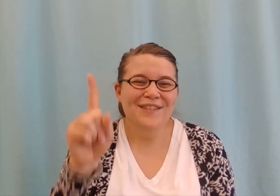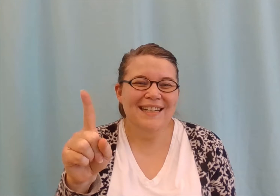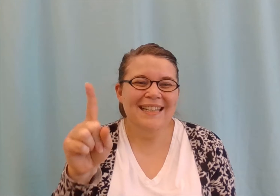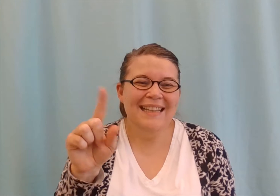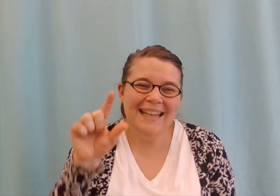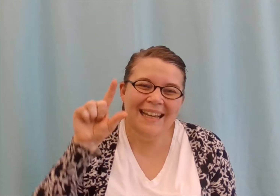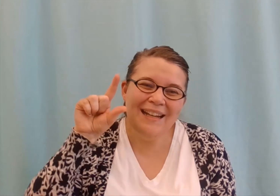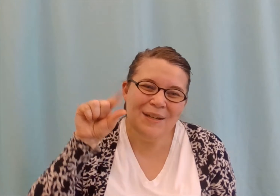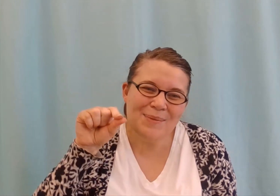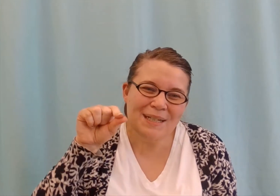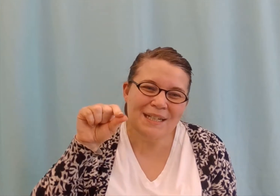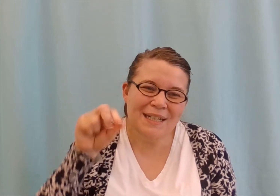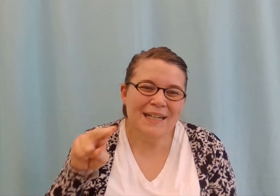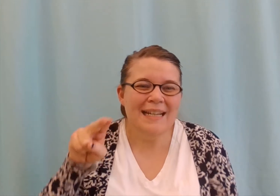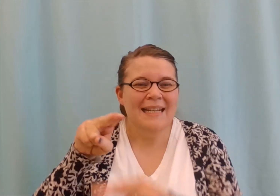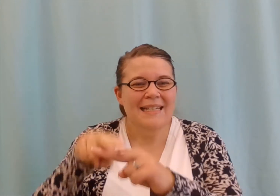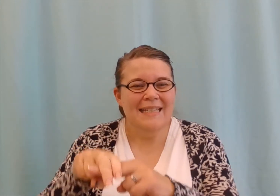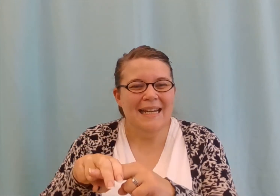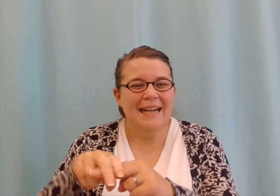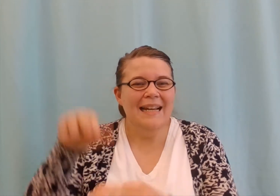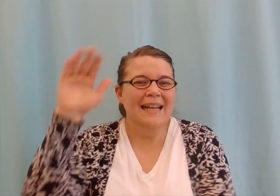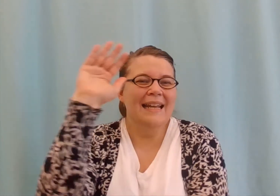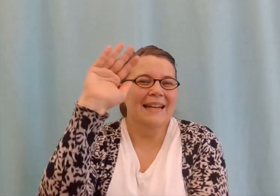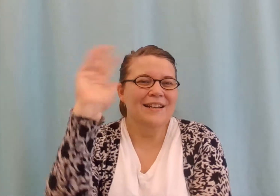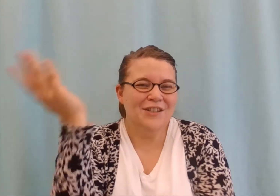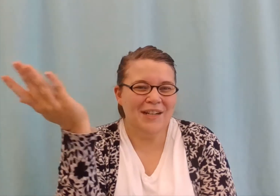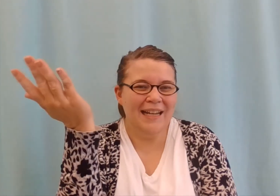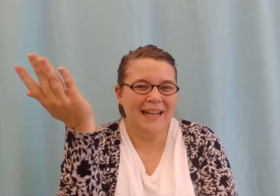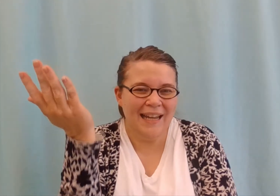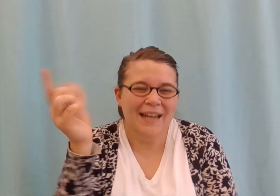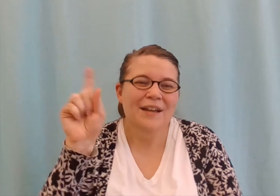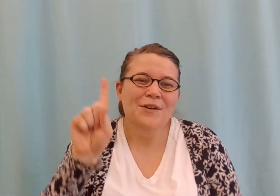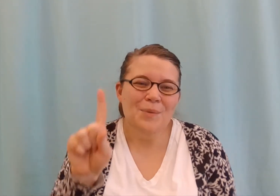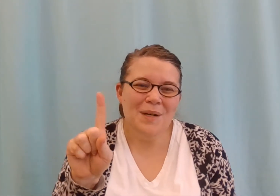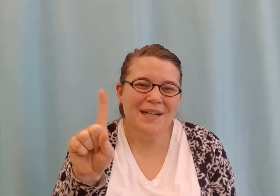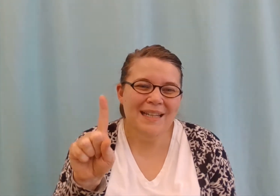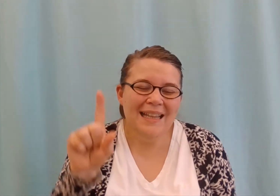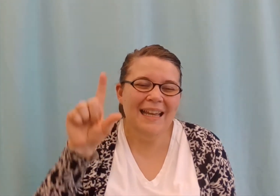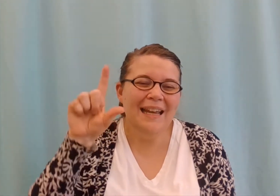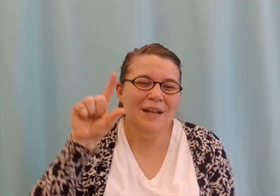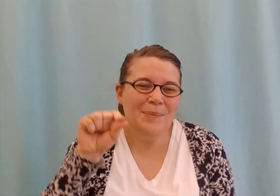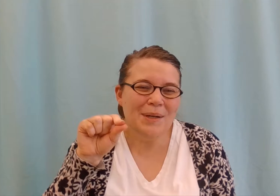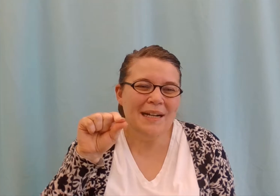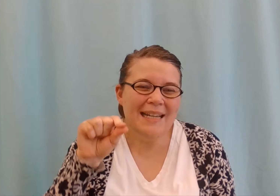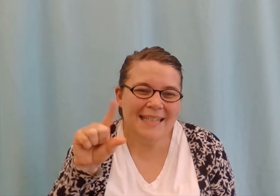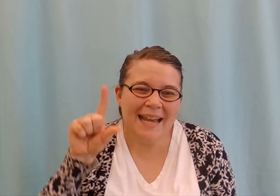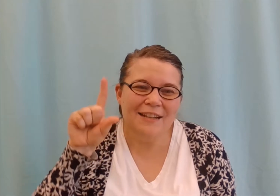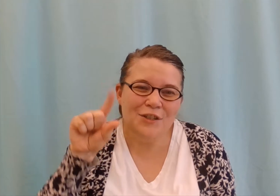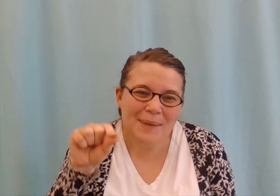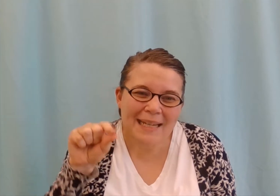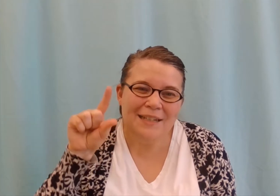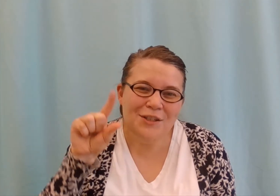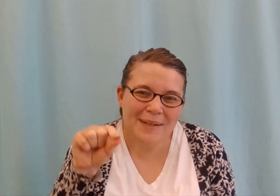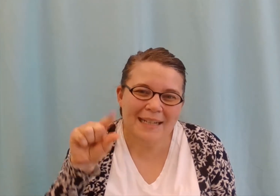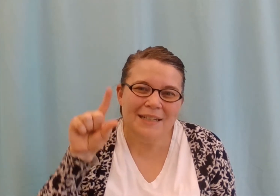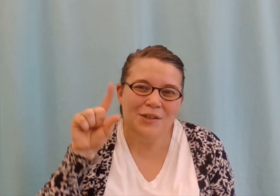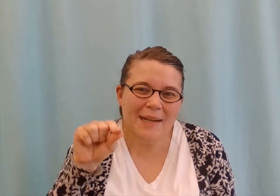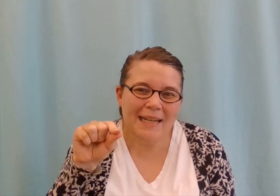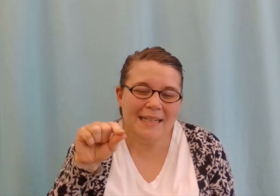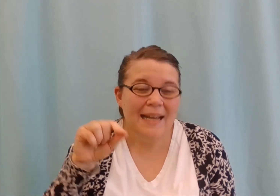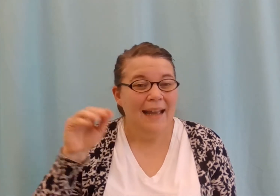one little bird sitting in a tree. One little bird, he said "tweet, tweet, tweet."